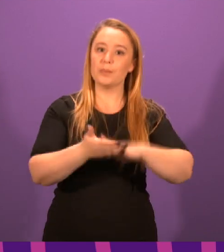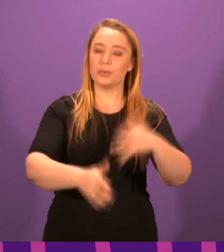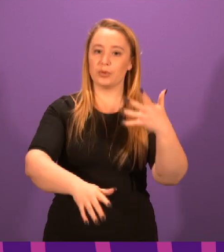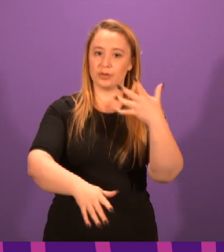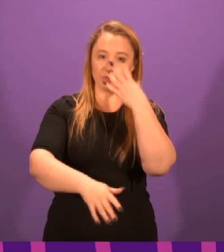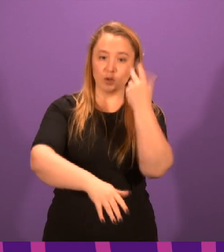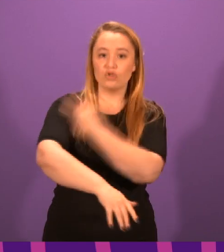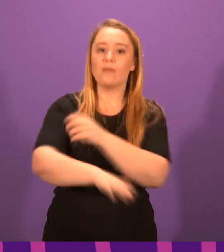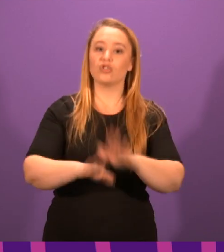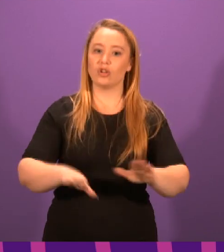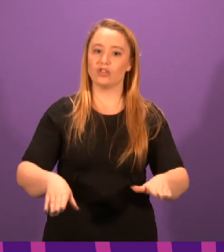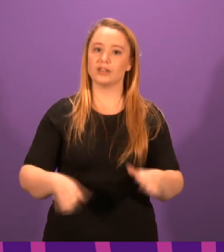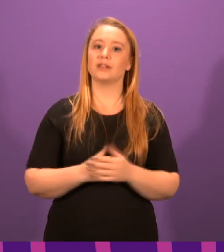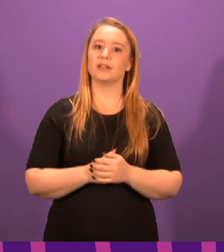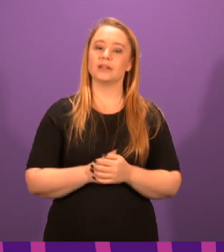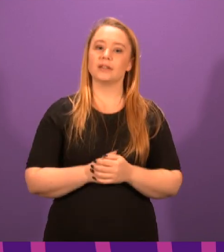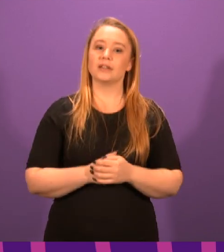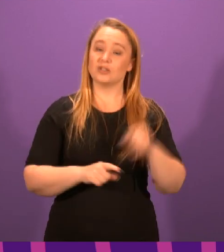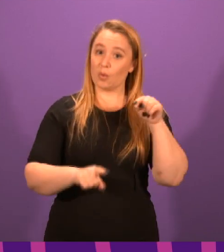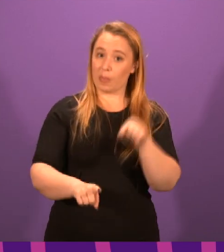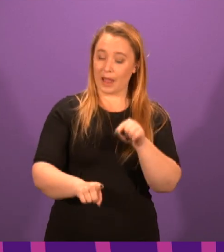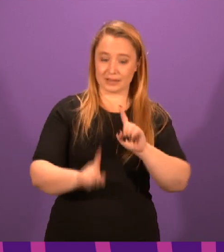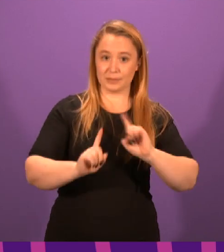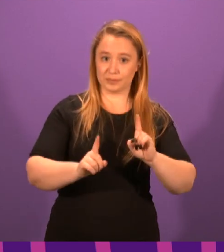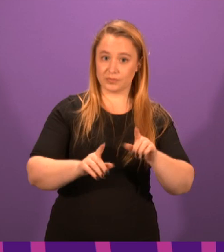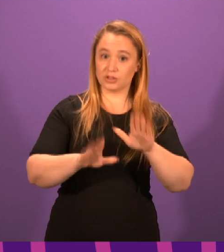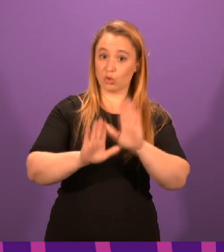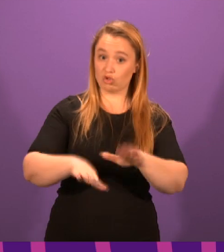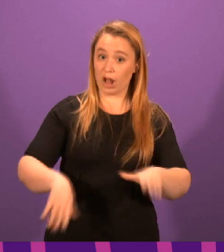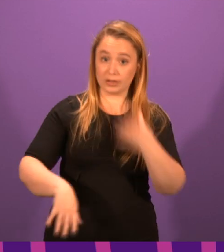knows, because she is nodding away, the SIRS programme is about childhood vaccination and,